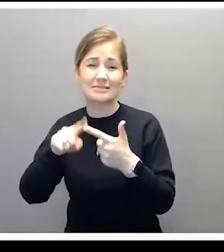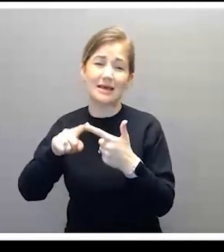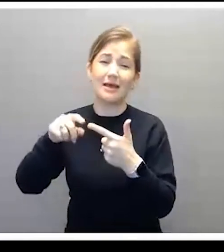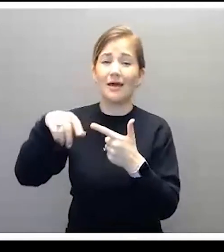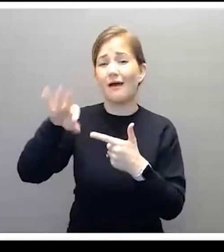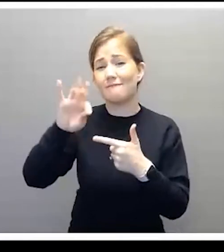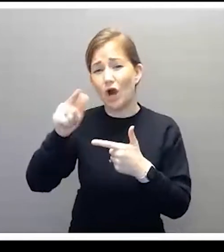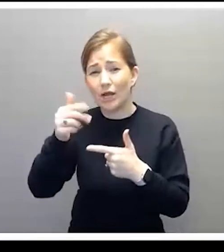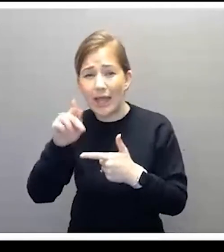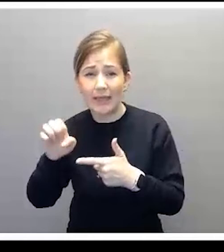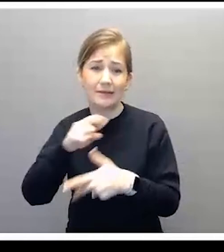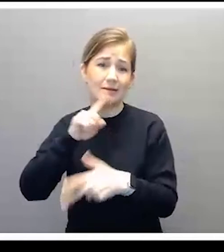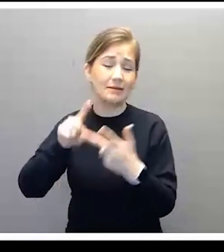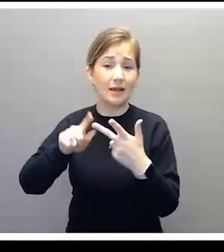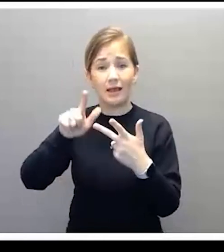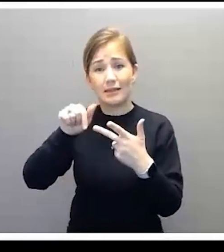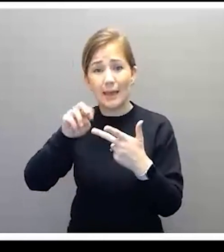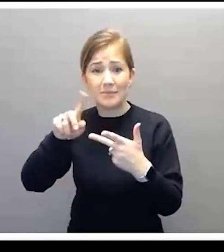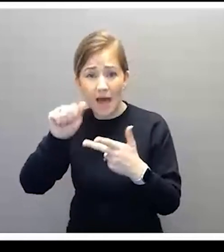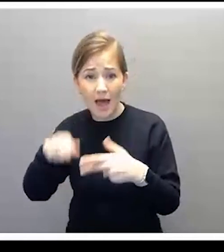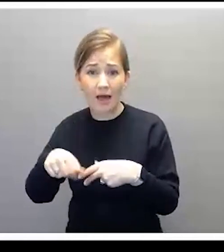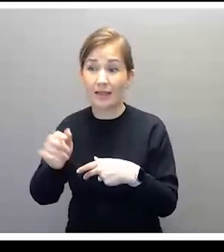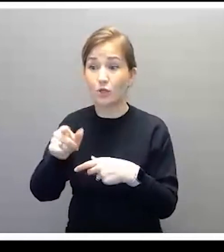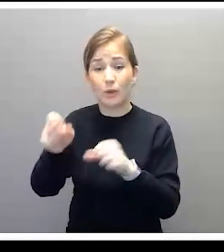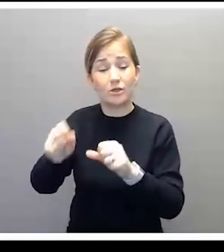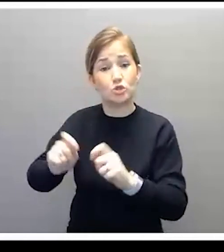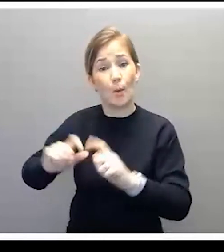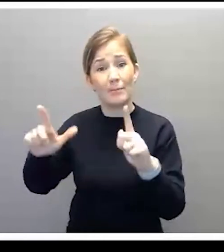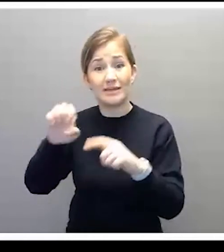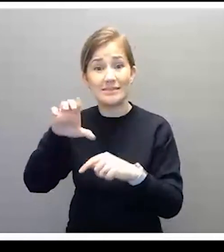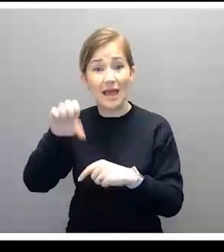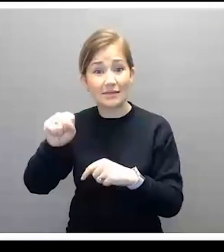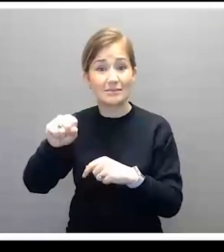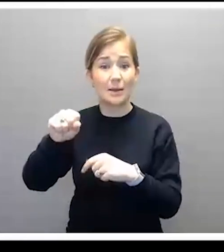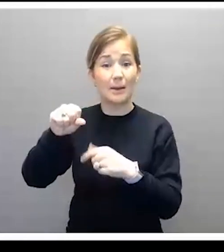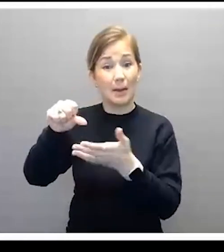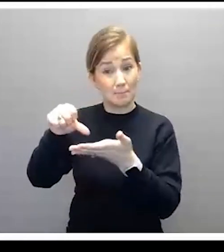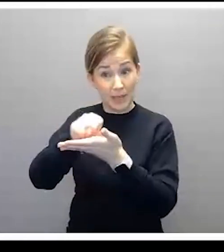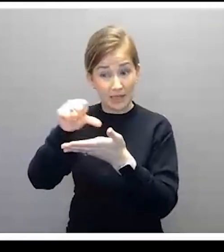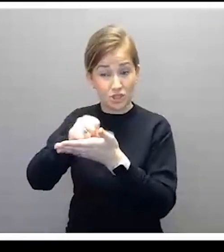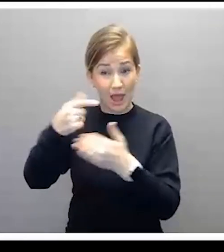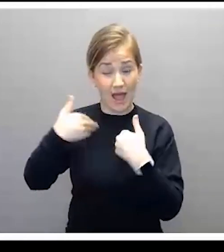Fire Gate, Lambda. Like, you go right on the ECS page and there's a dropdown